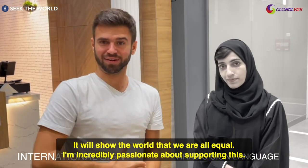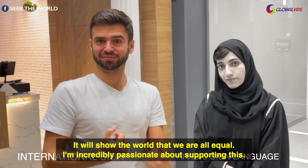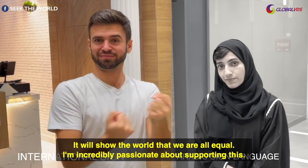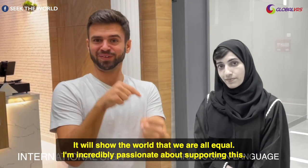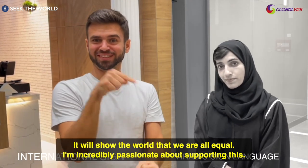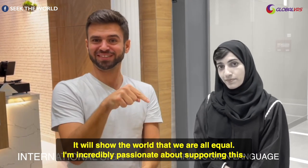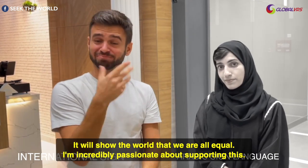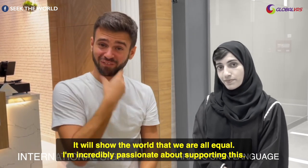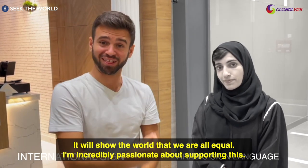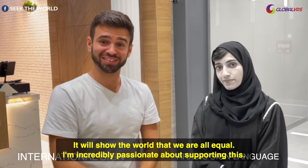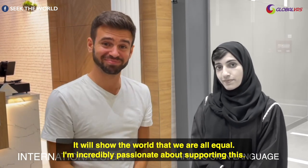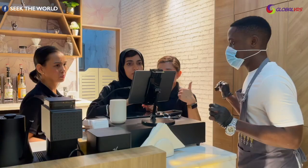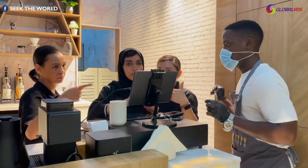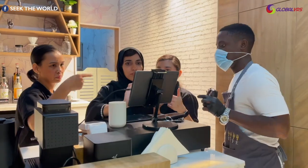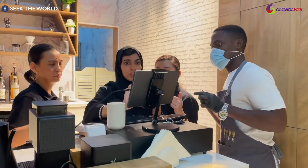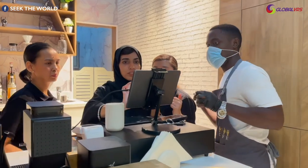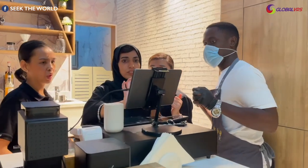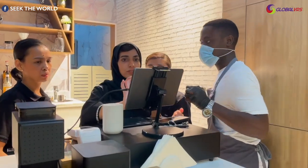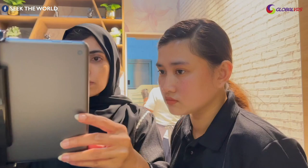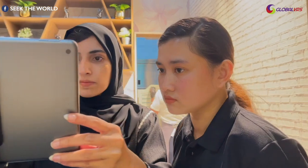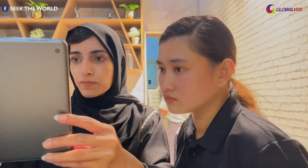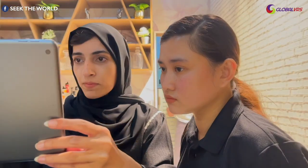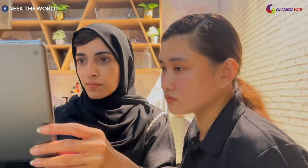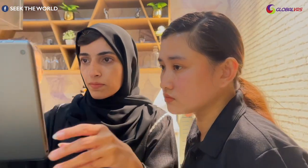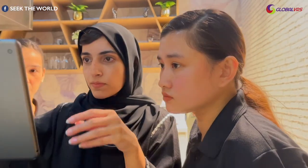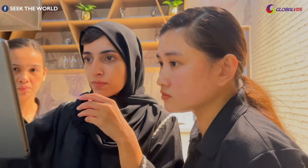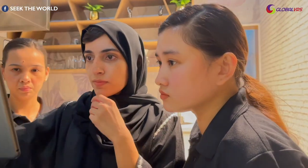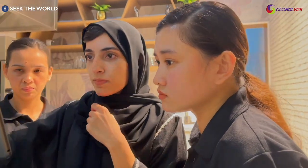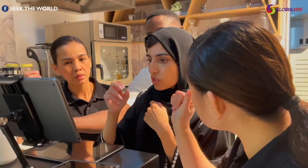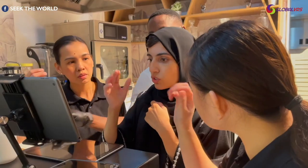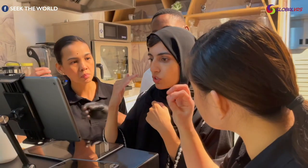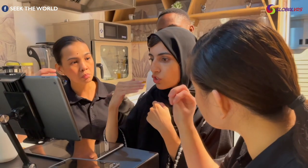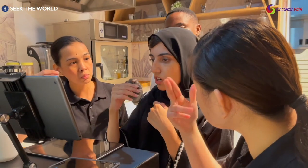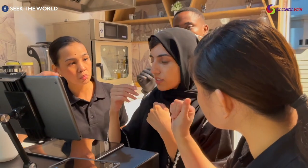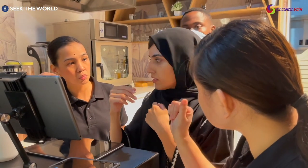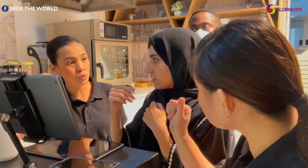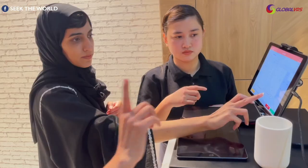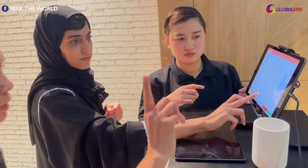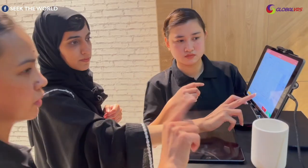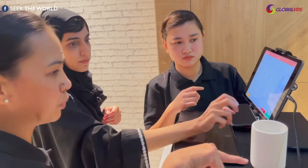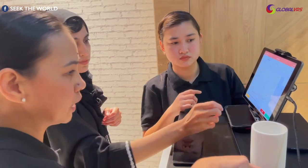It's beautiful to see all of this support. I thank my boss for continuing her role to support the Deaf community.